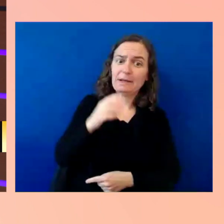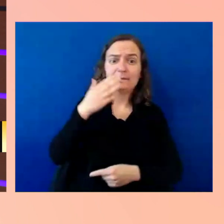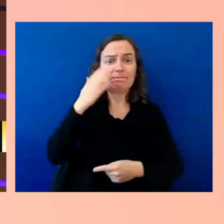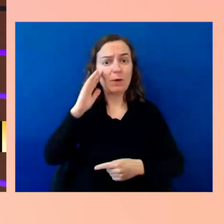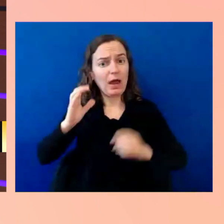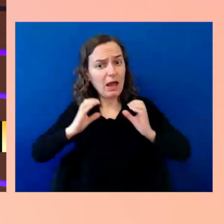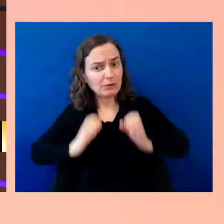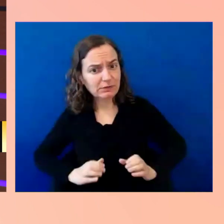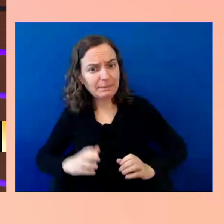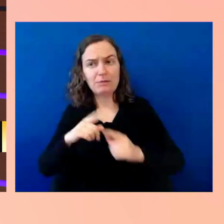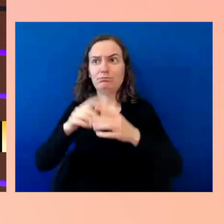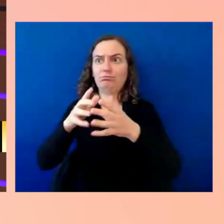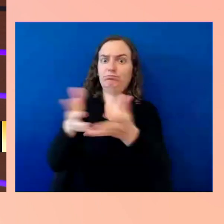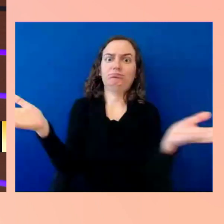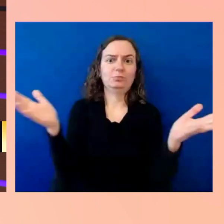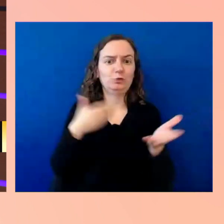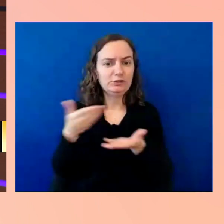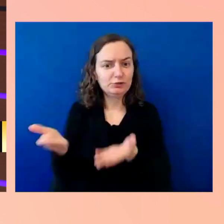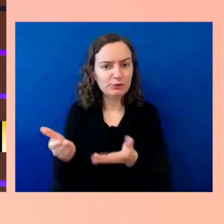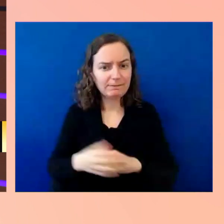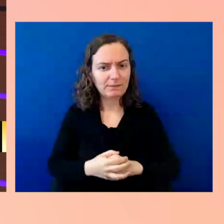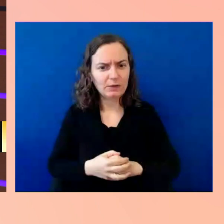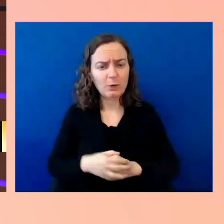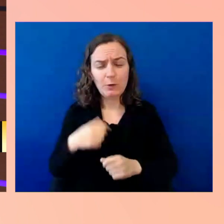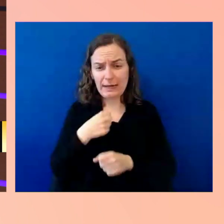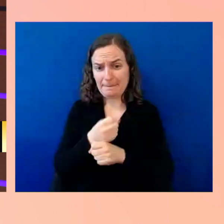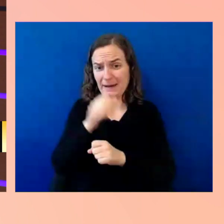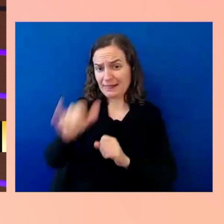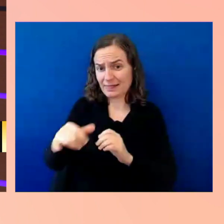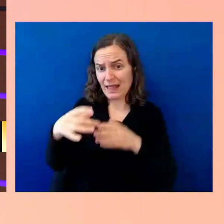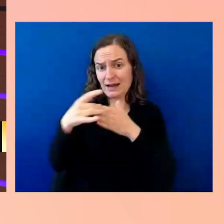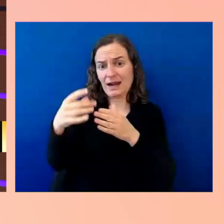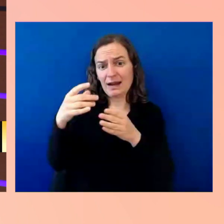to you at inclusive.Microsoft.design.